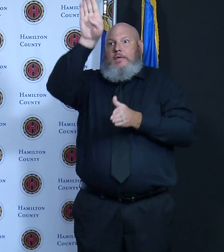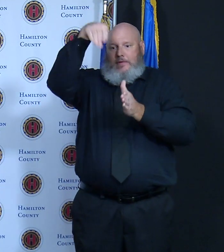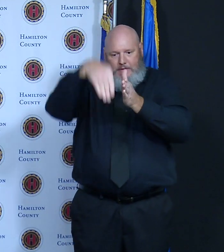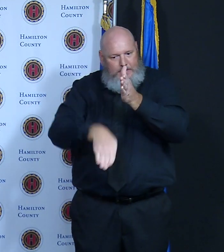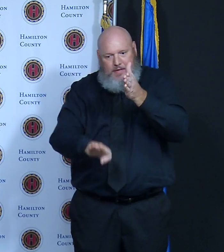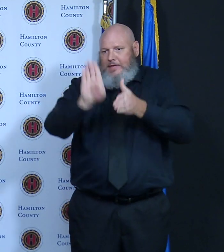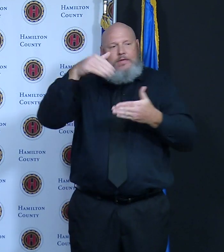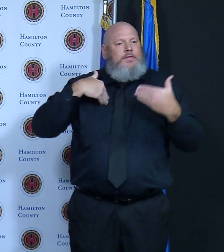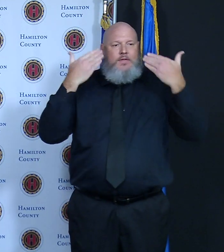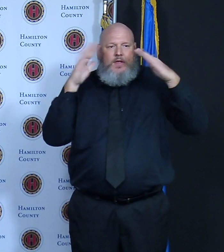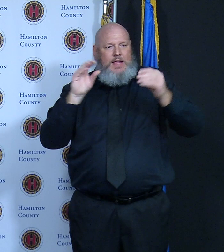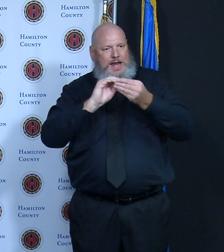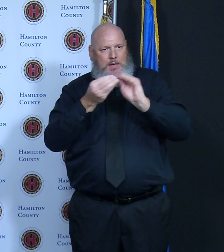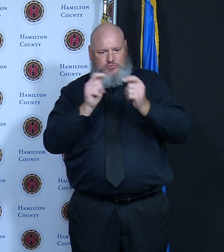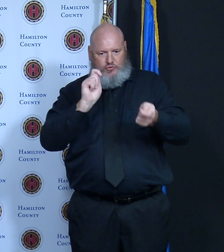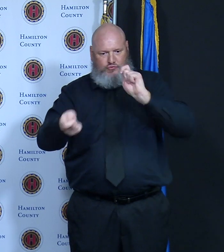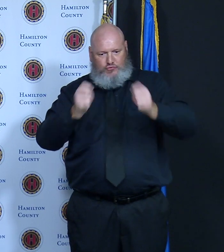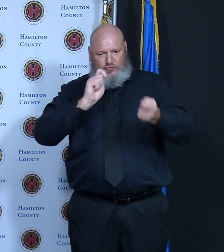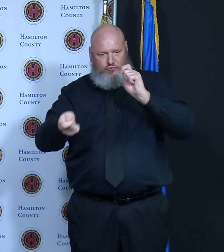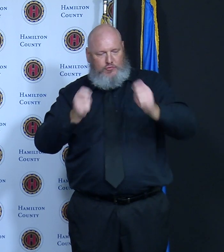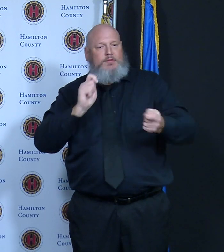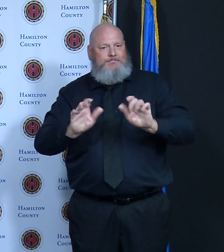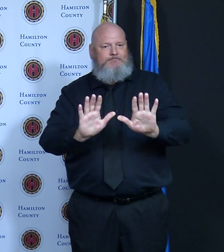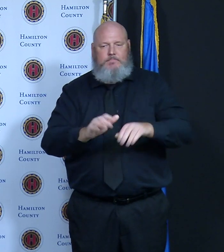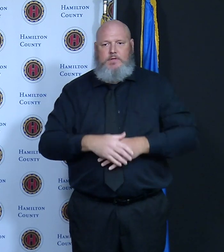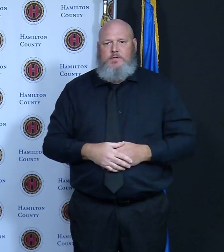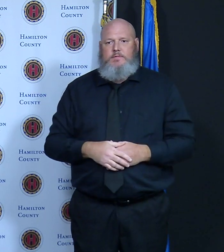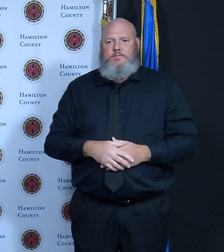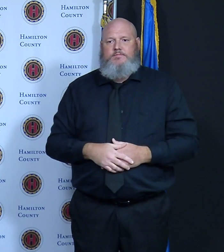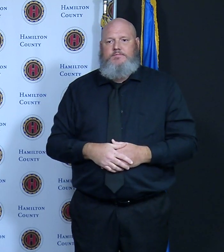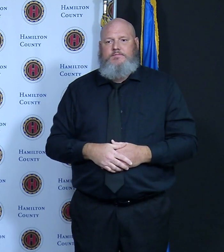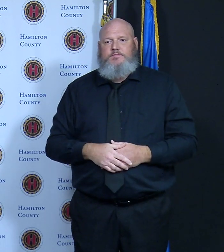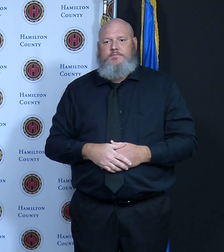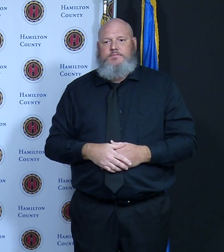the health collaborative the health collaborative is a collection of the